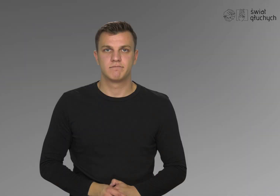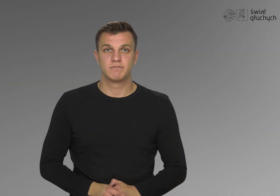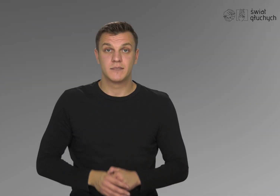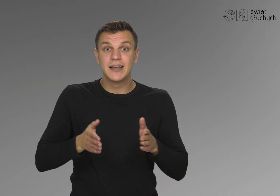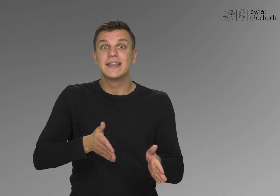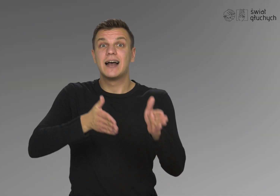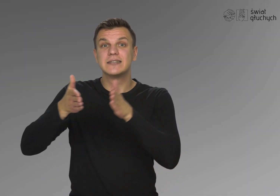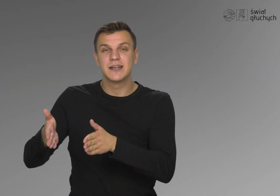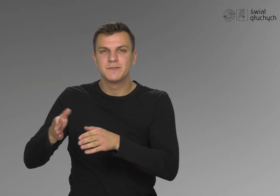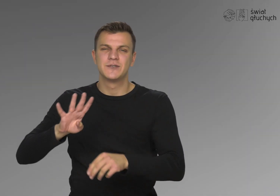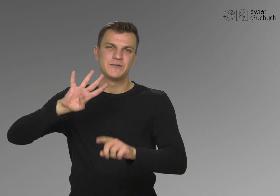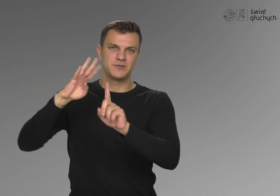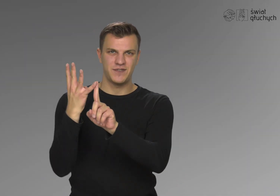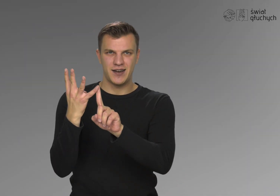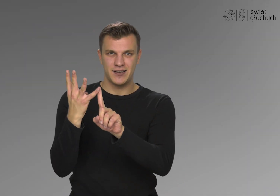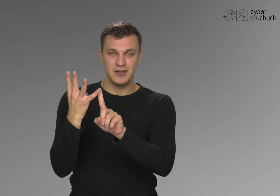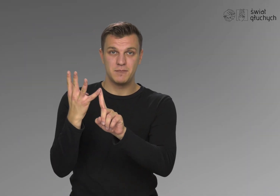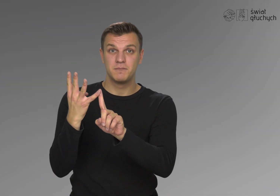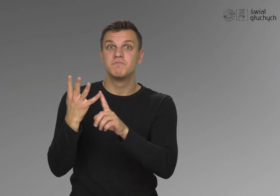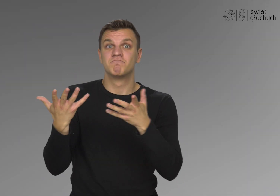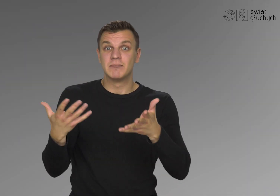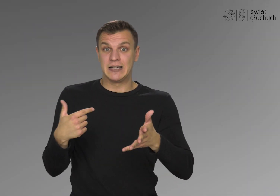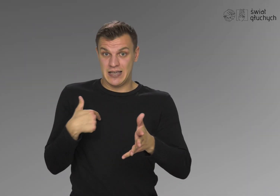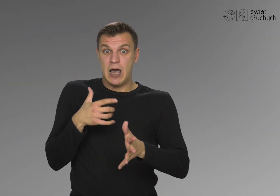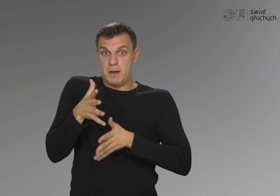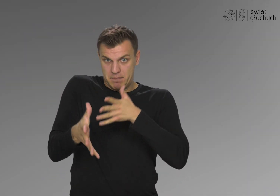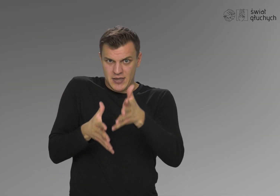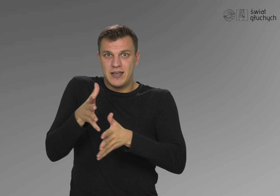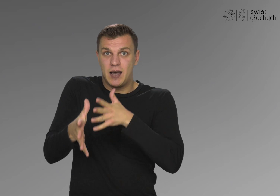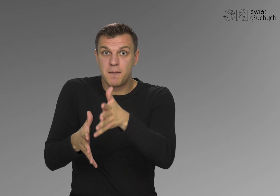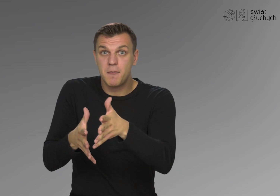The next, fourth group, includes signs I can use,